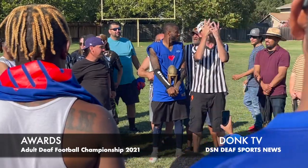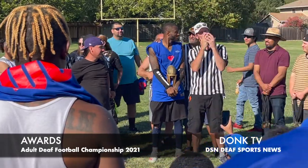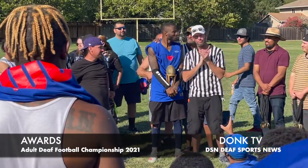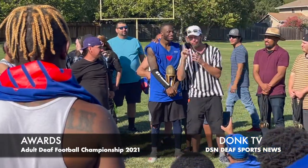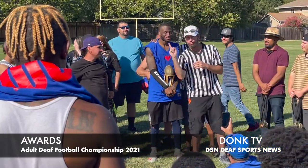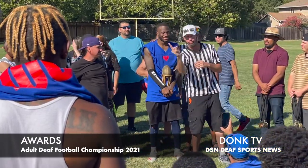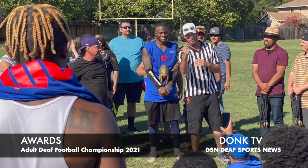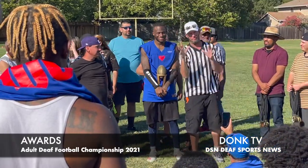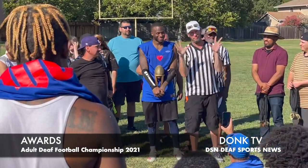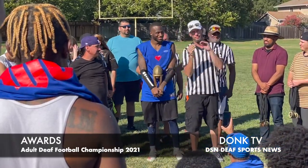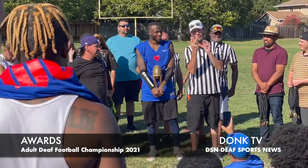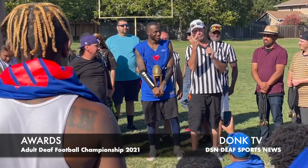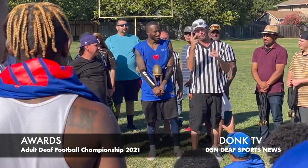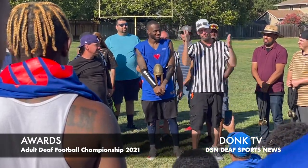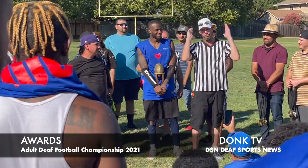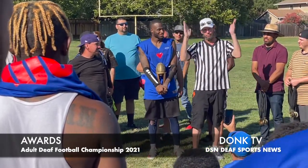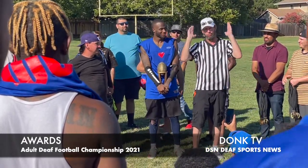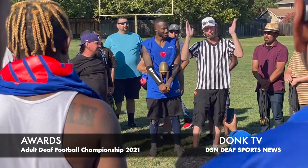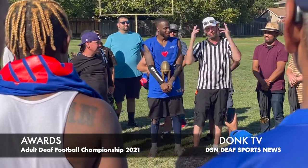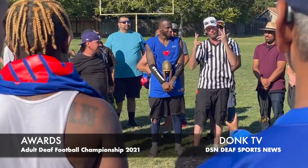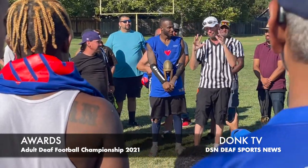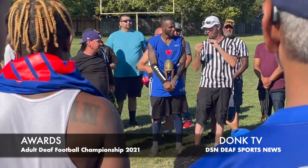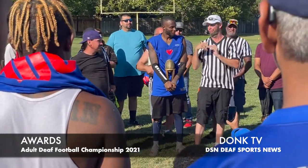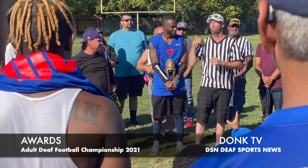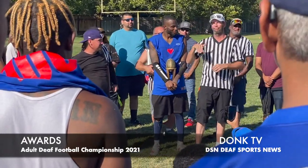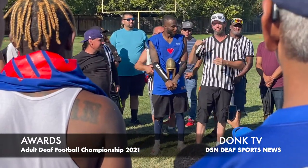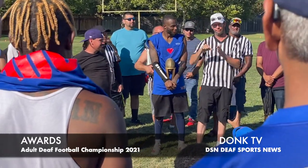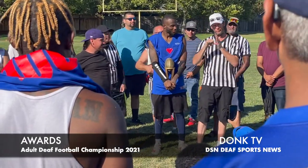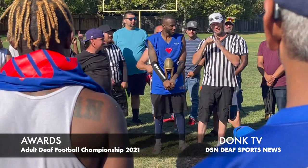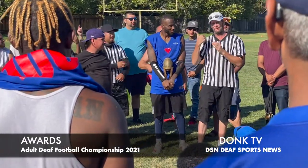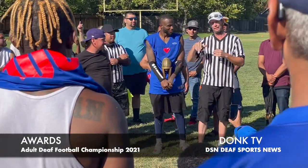ran for 3 touchdowns, really impressed with his speed and dance through defenders